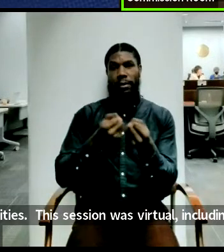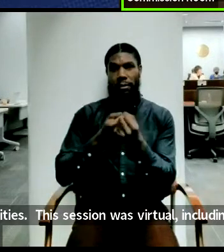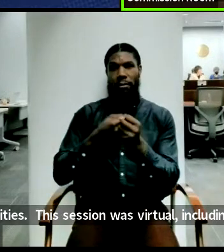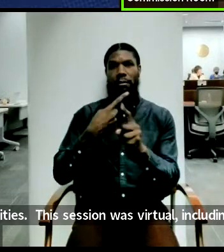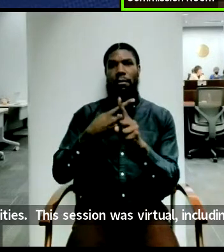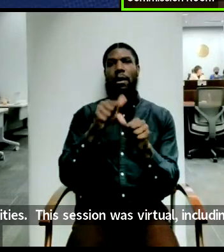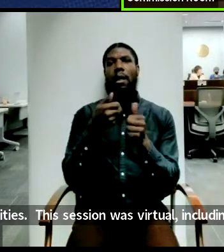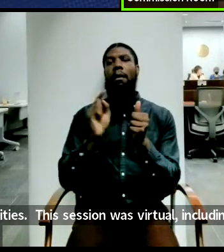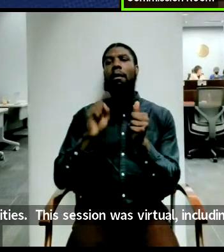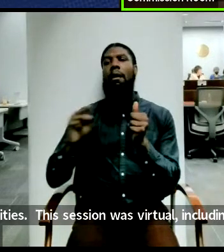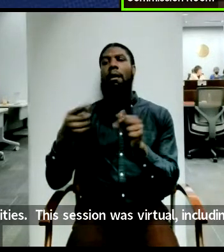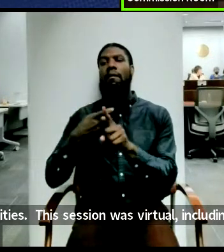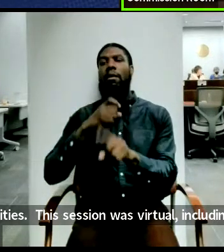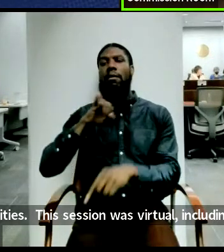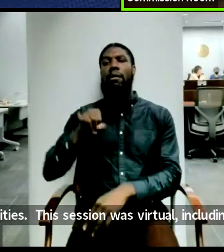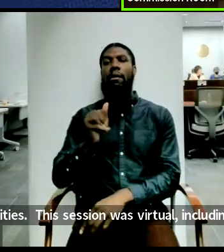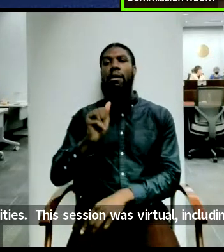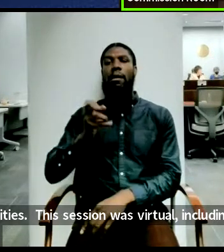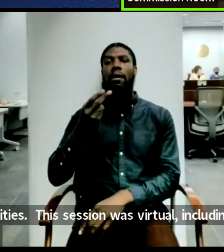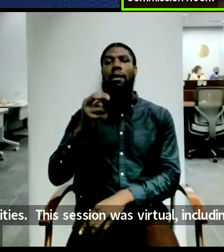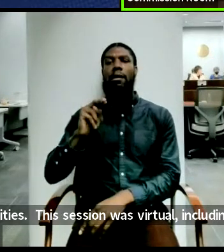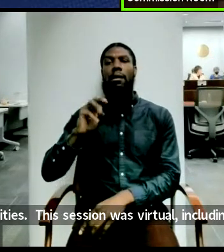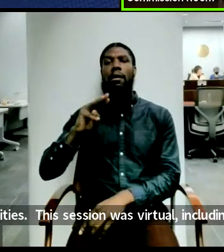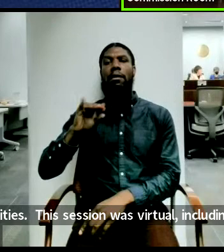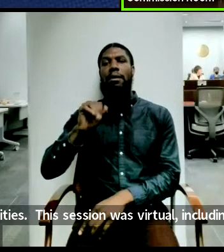Mississippi, Washington state, Georgia, Los Angeles and rural